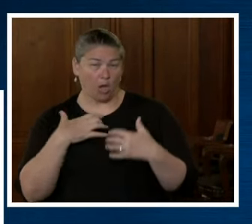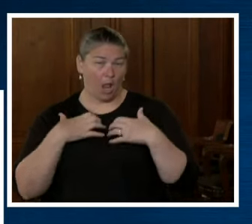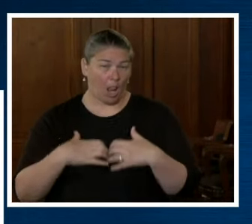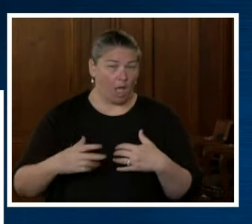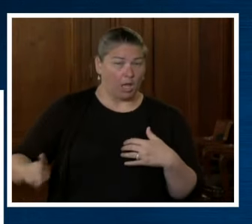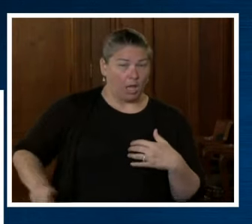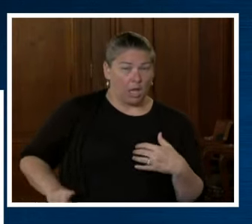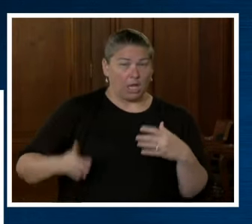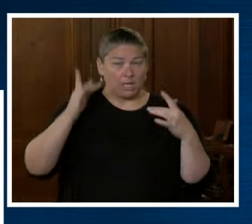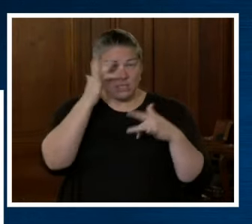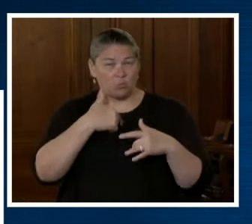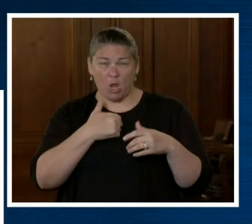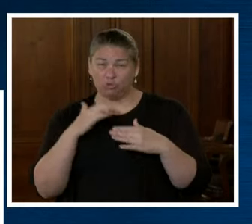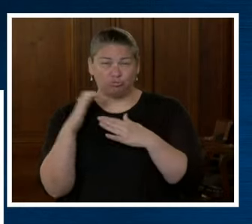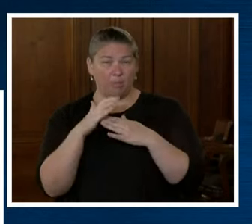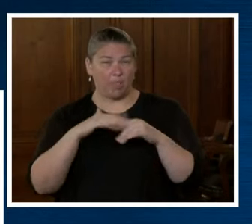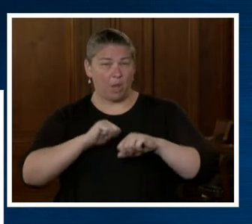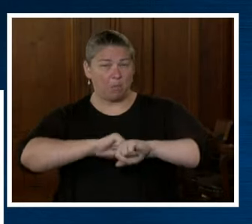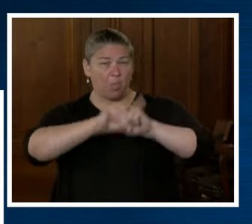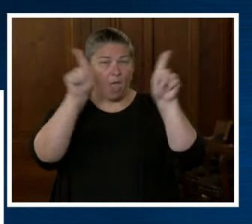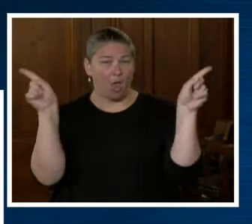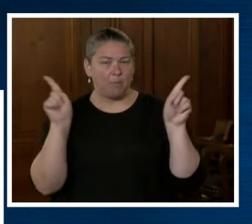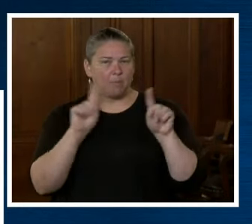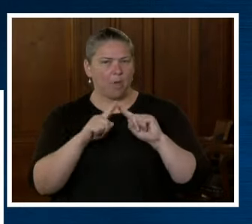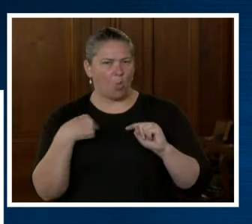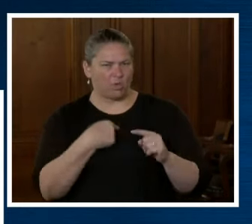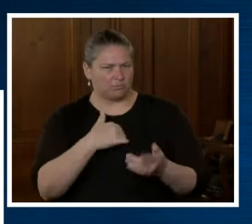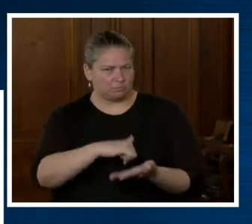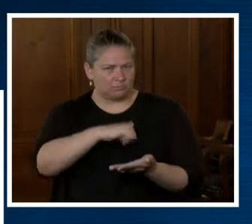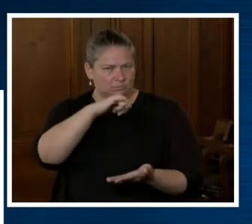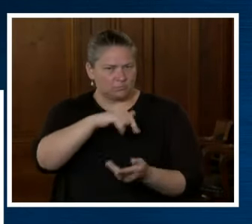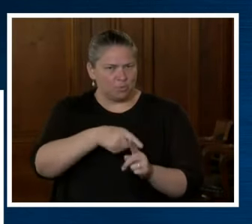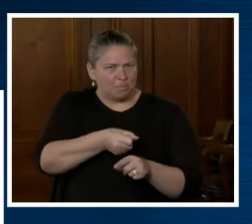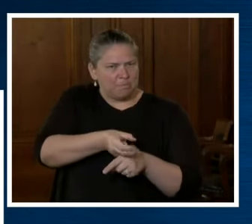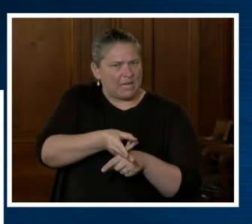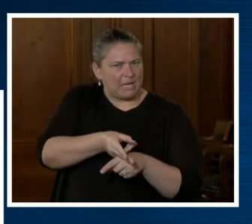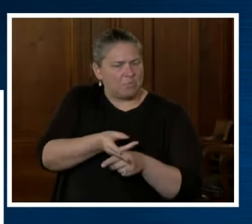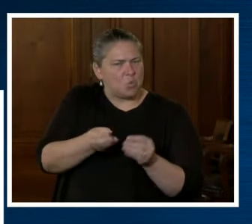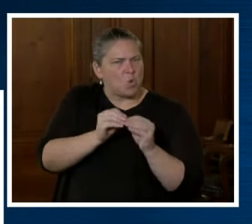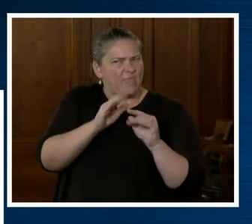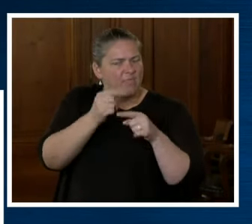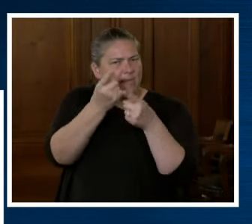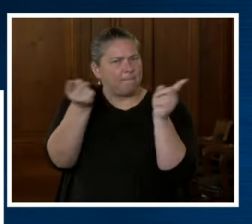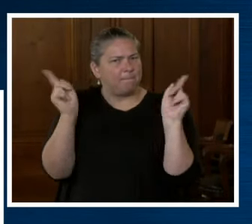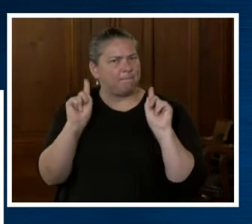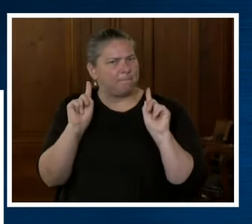THOSE STRONG STEPS, BUT EVERY DAY I AND WE TALKED WITH THE